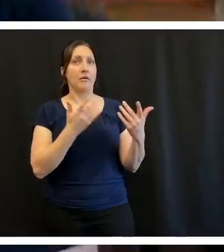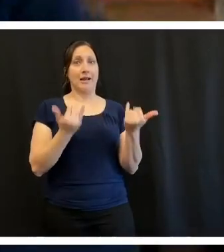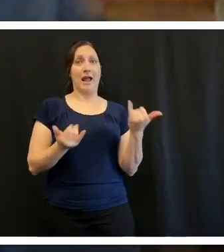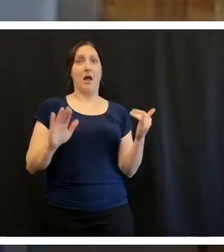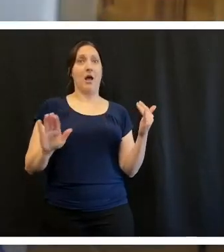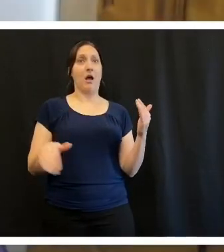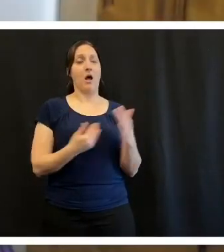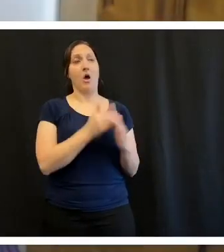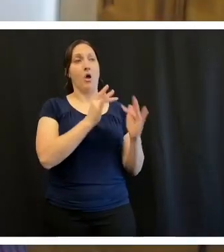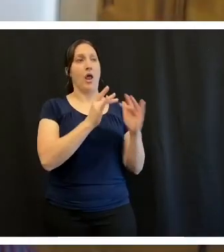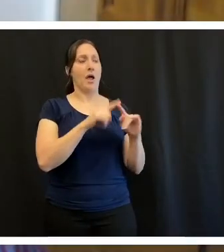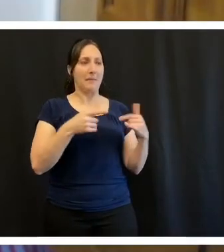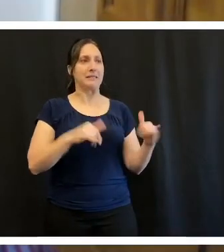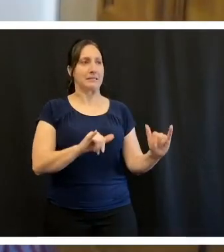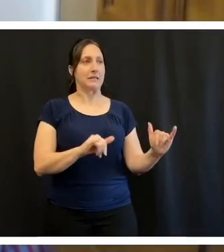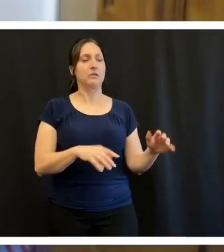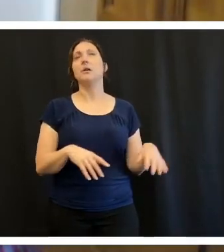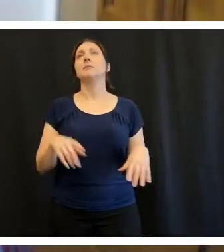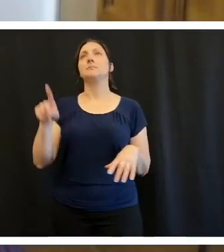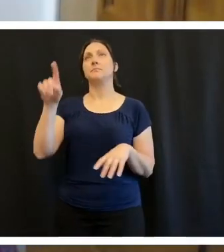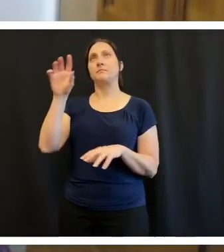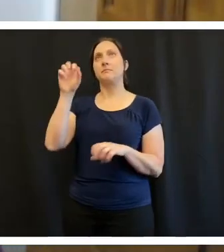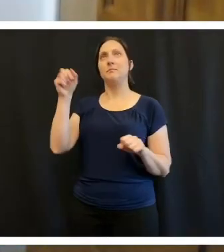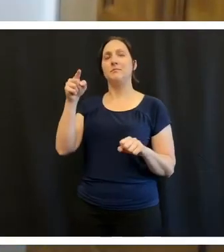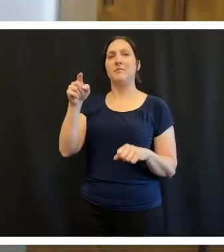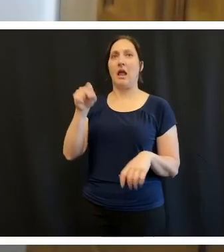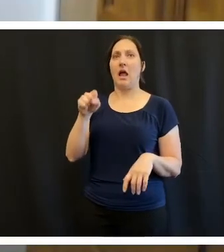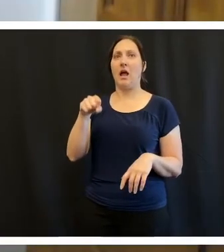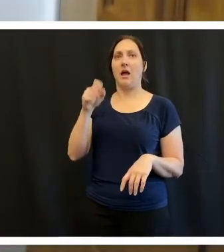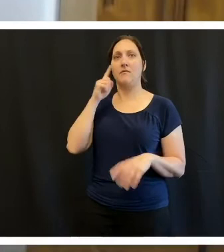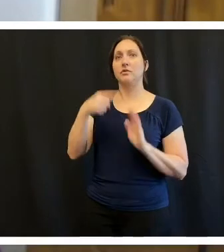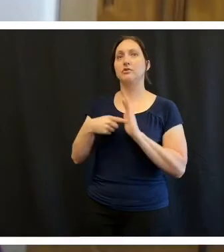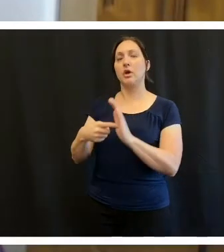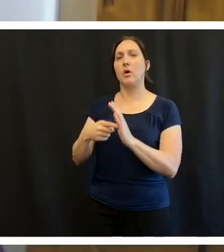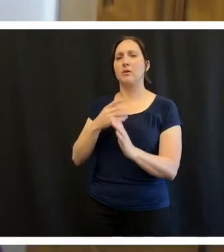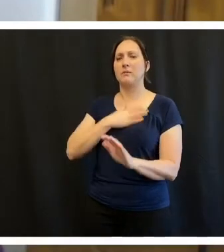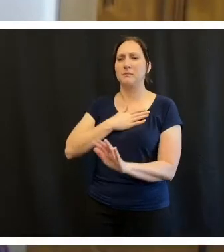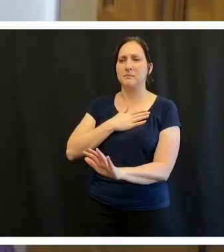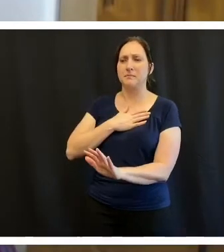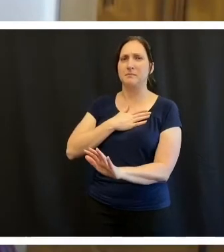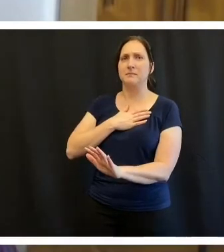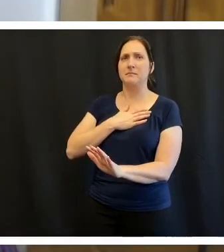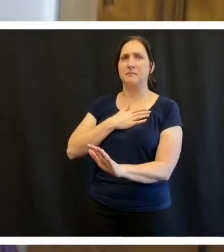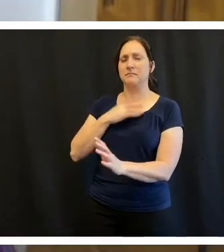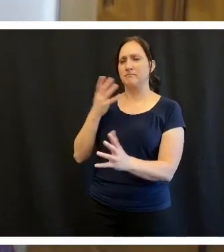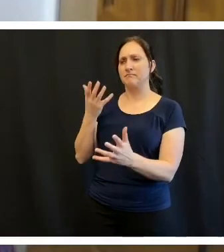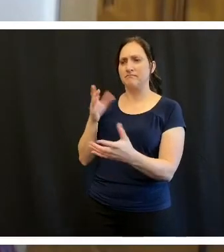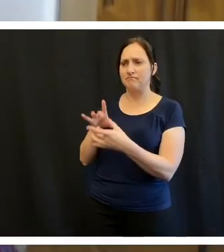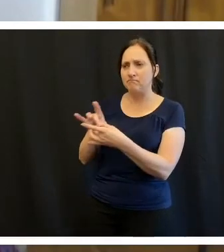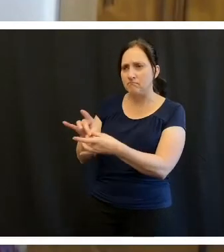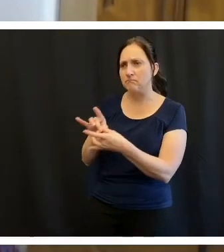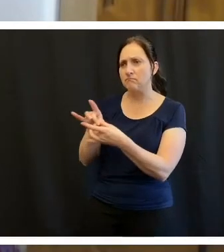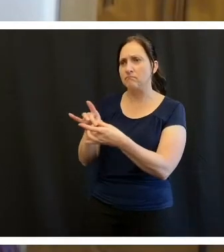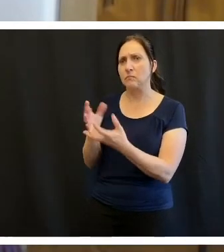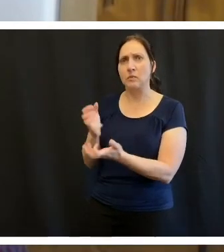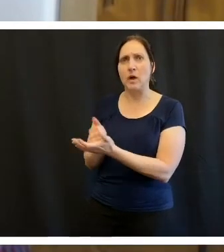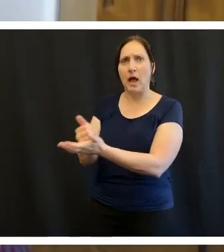Well, the evidence of compassion and humanity are stunning. Thank you for sharing that.